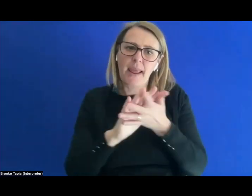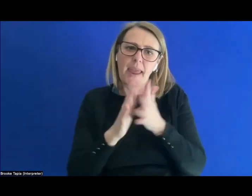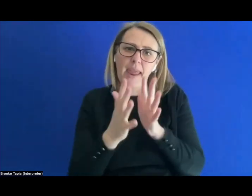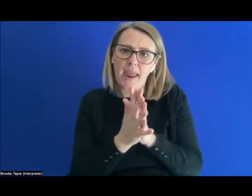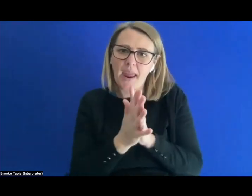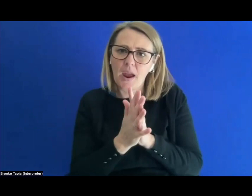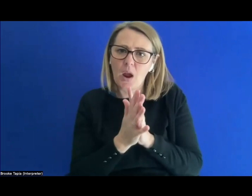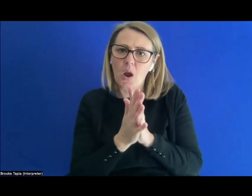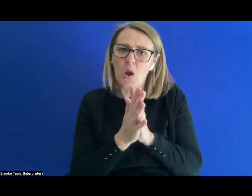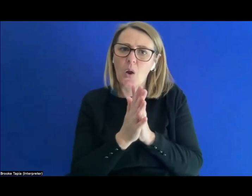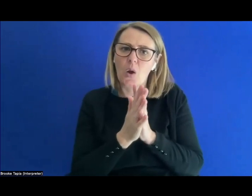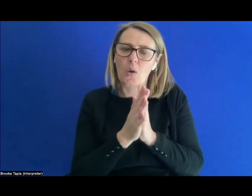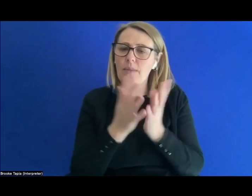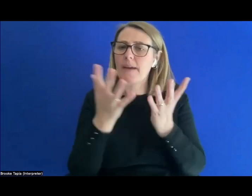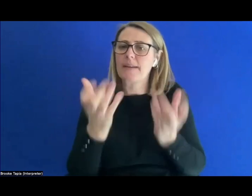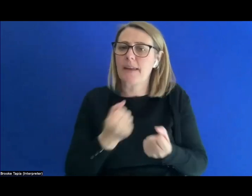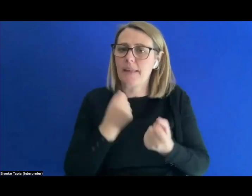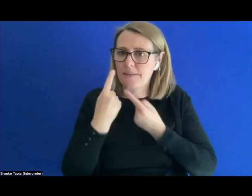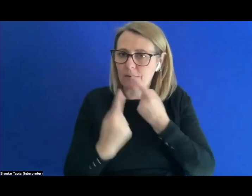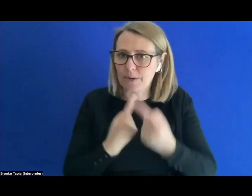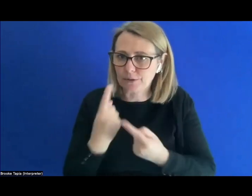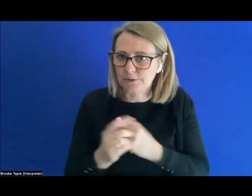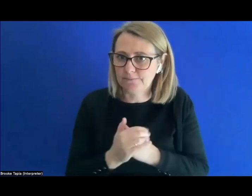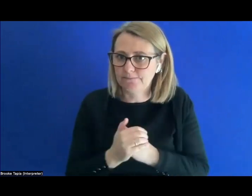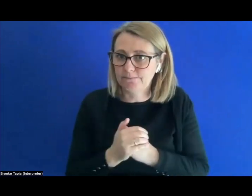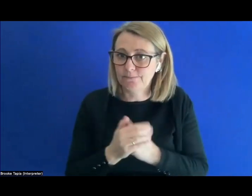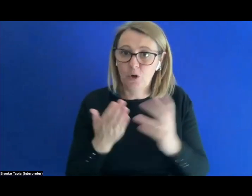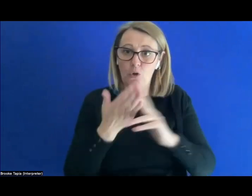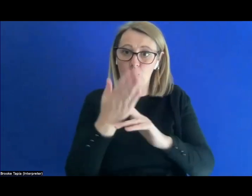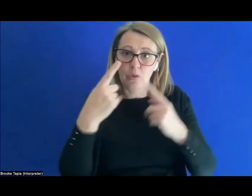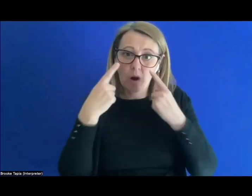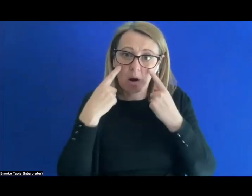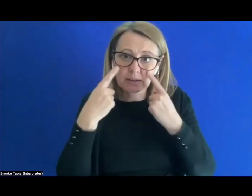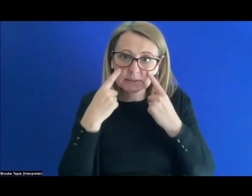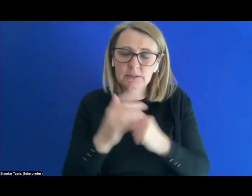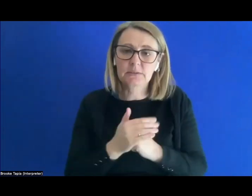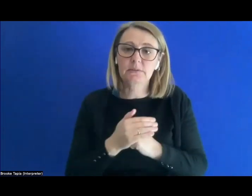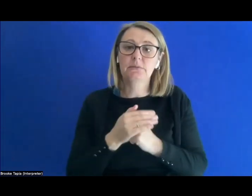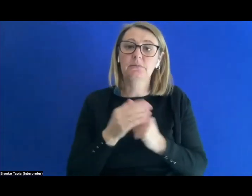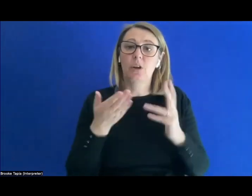getting the information? Is it through their eyes, is it through their ears, is it through their